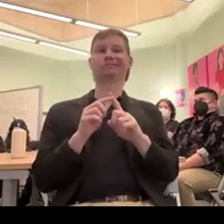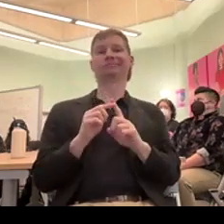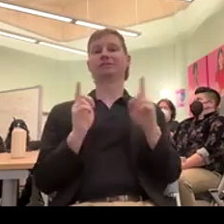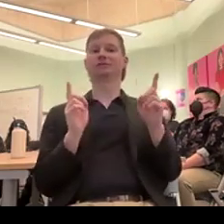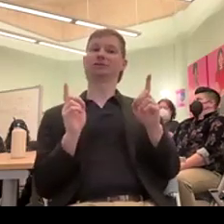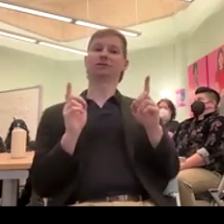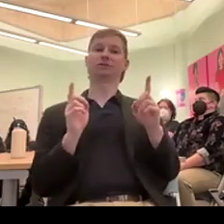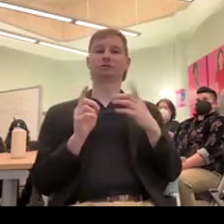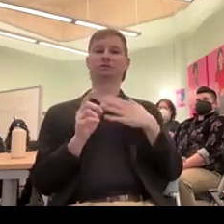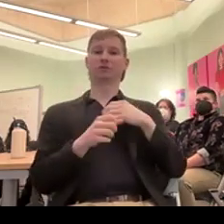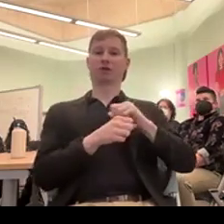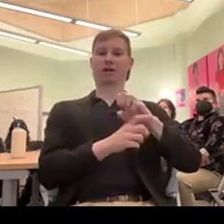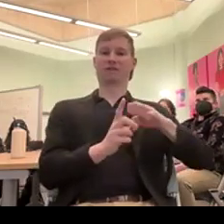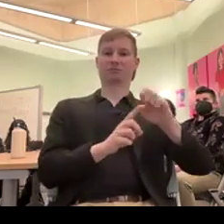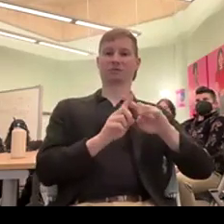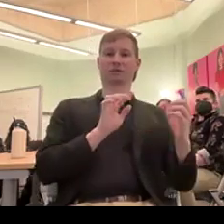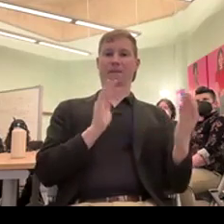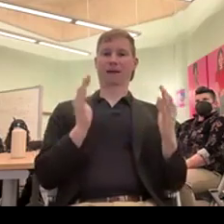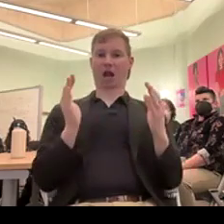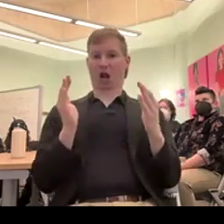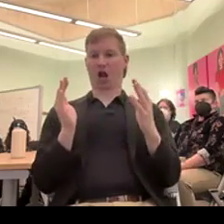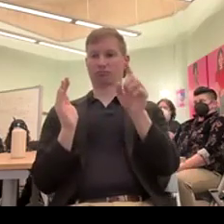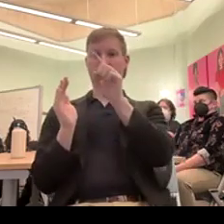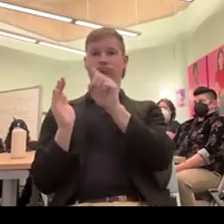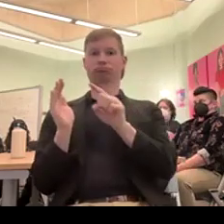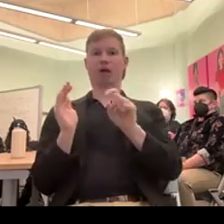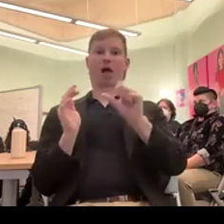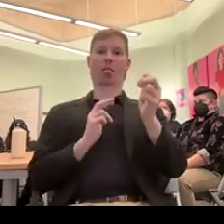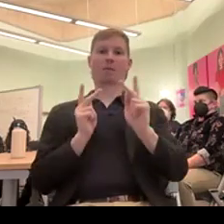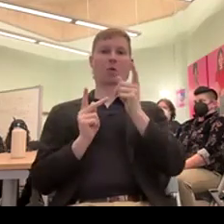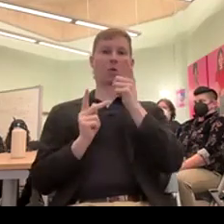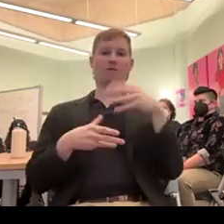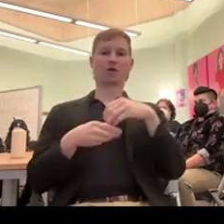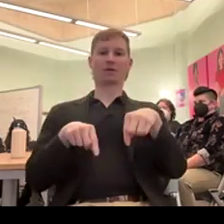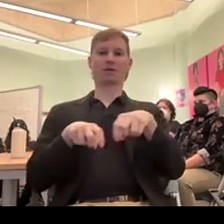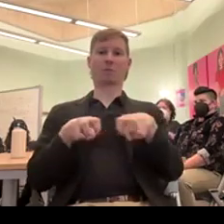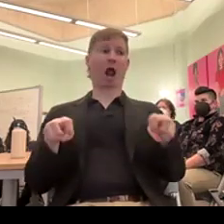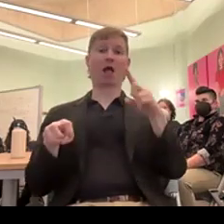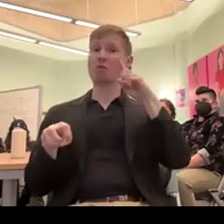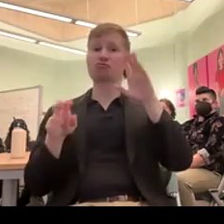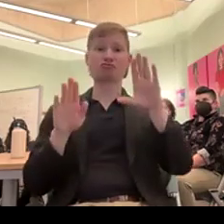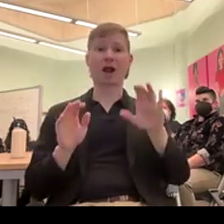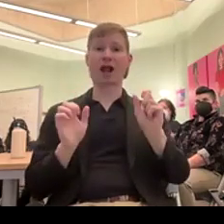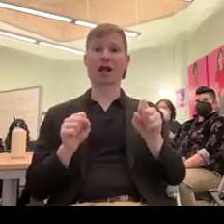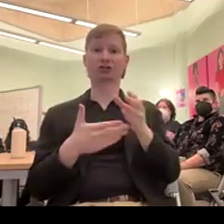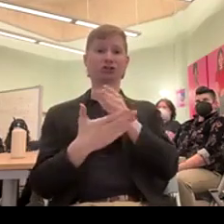I'm in a bit of a different working environment than I think the other folks here on this panel,